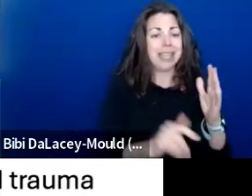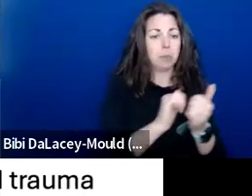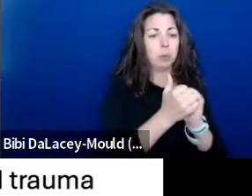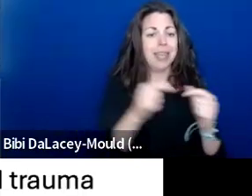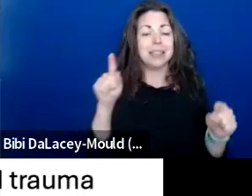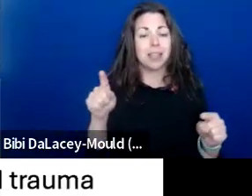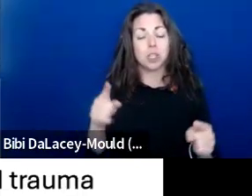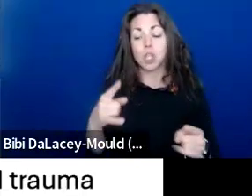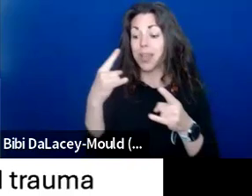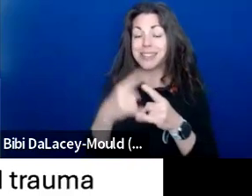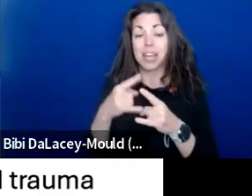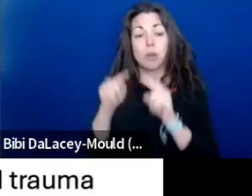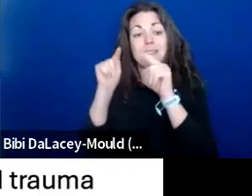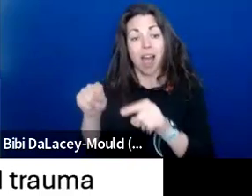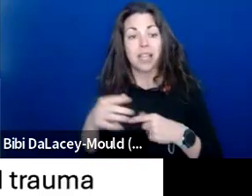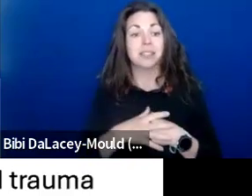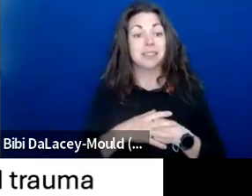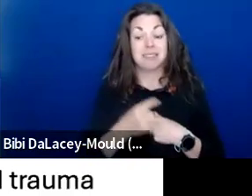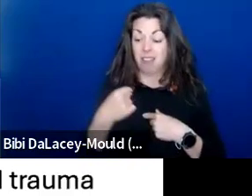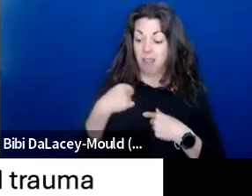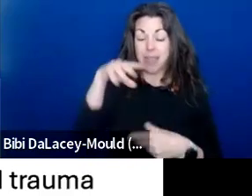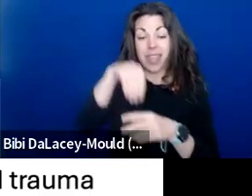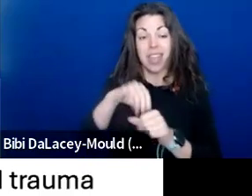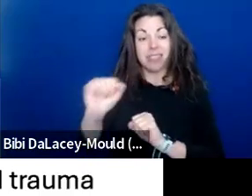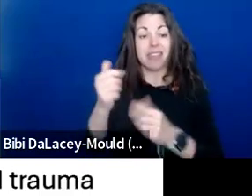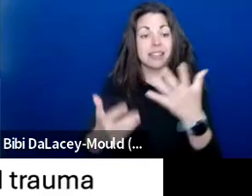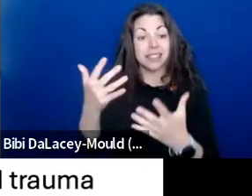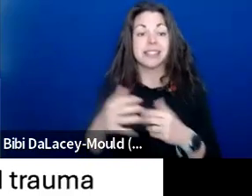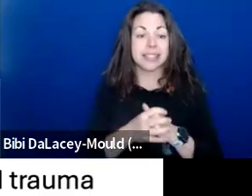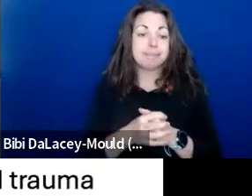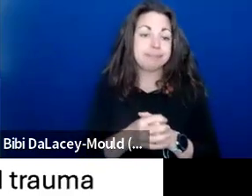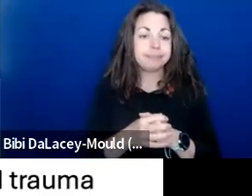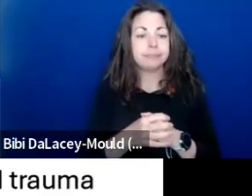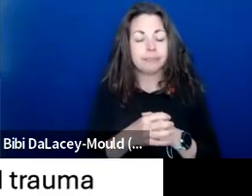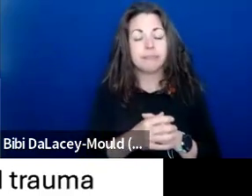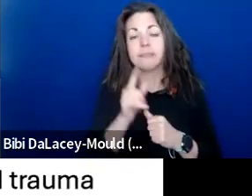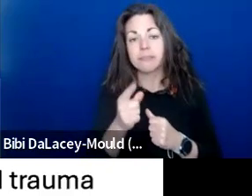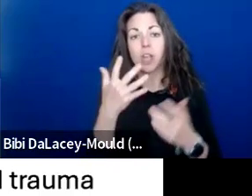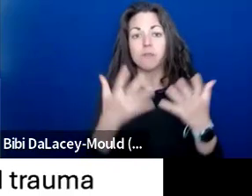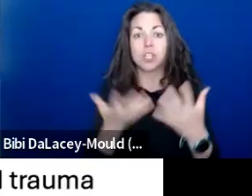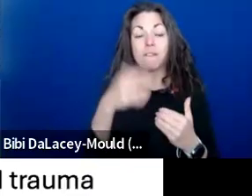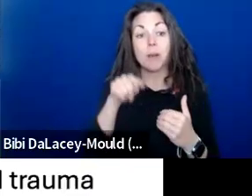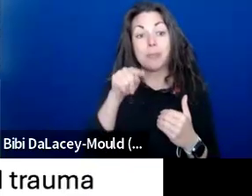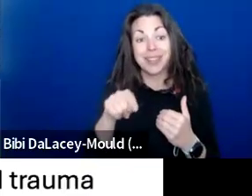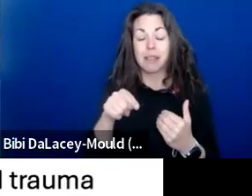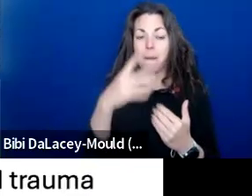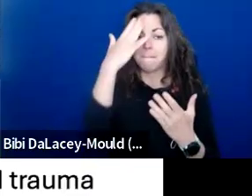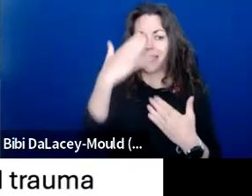and I unfortunately became a part of the statistic. And as a result of this, my mental health severely